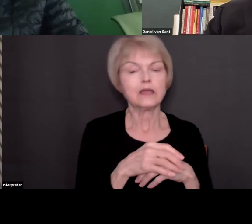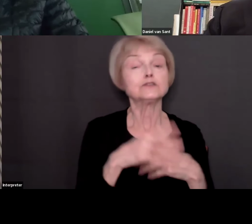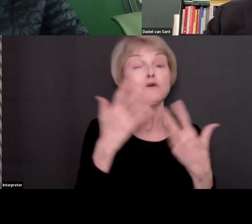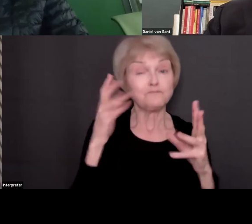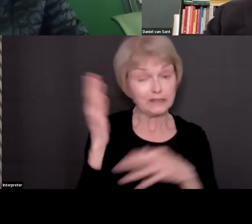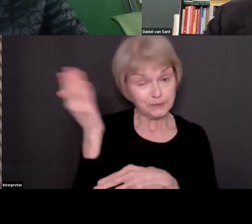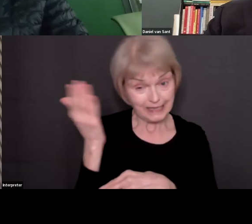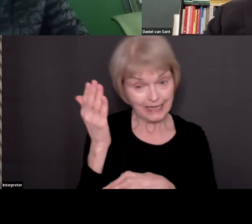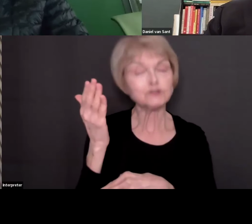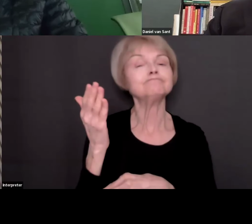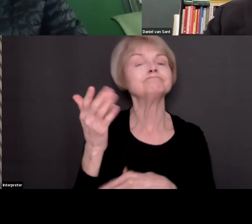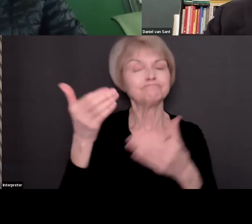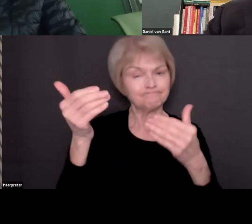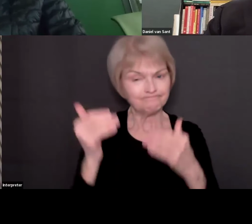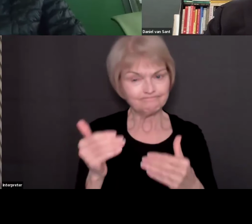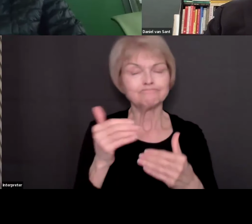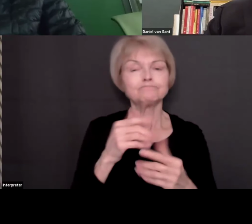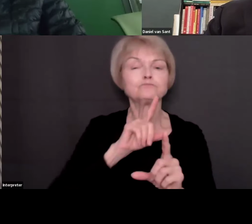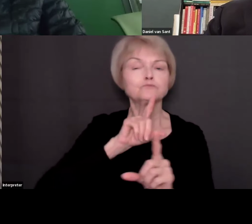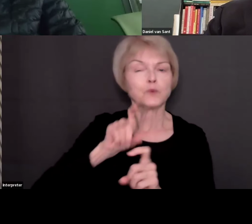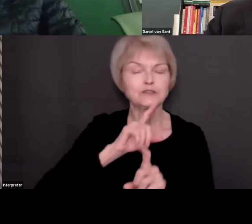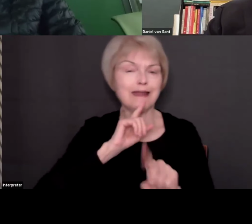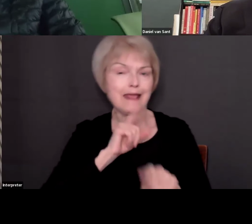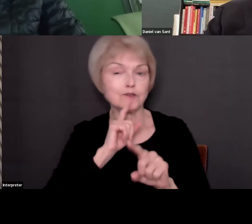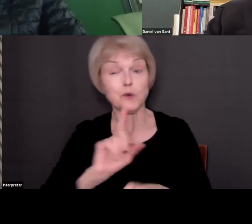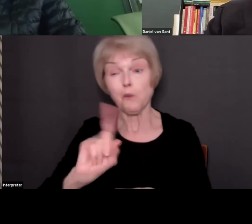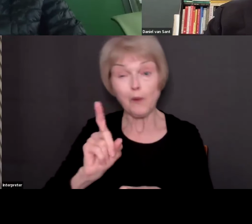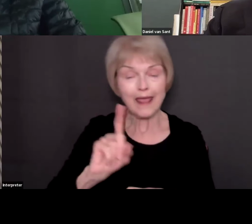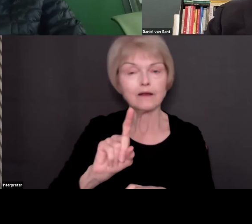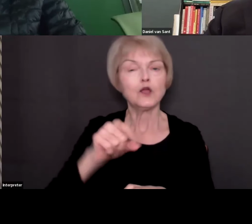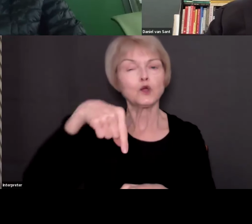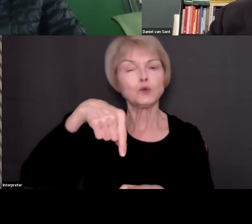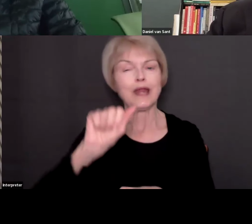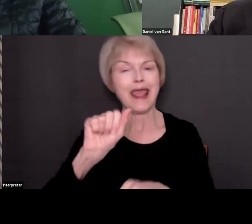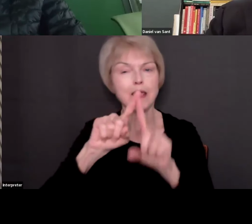so please drop your questions in the Q&A box as we go along. We'd love to hear from you.